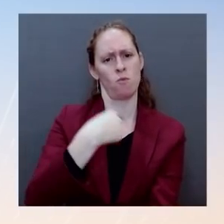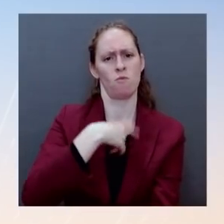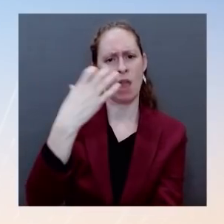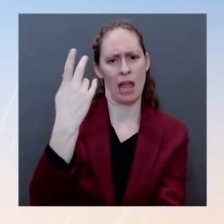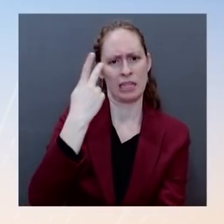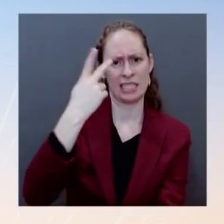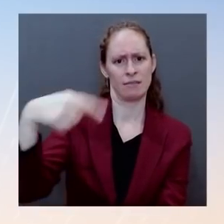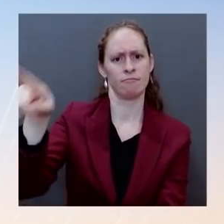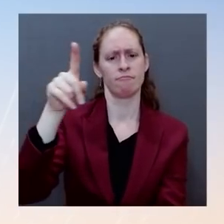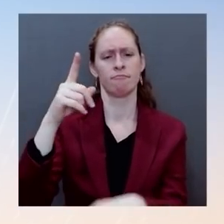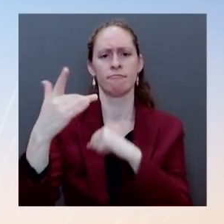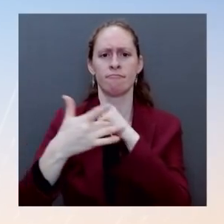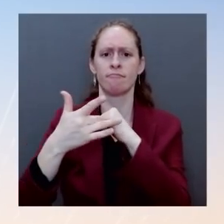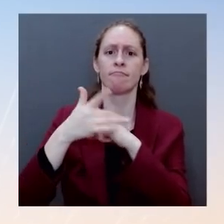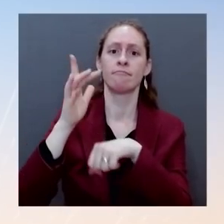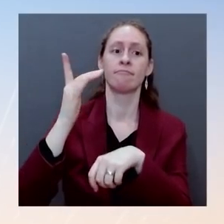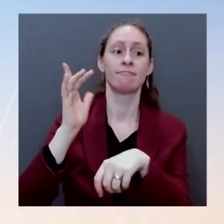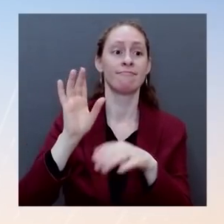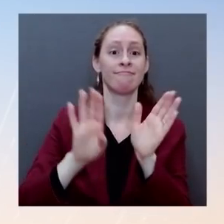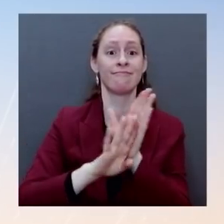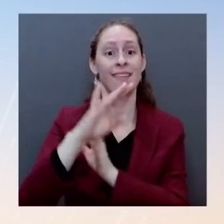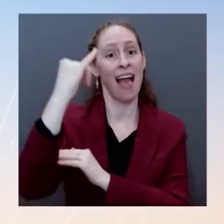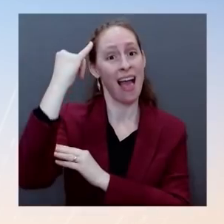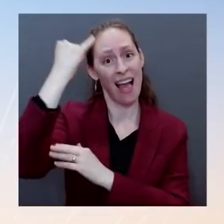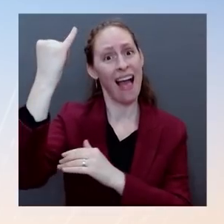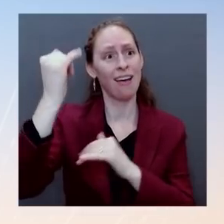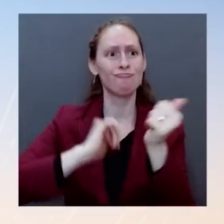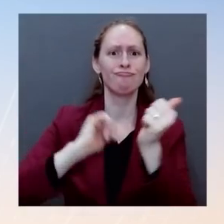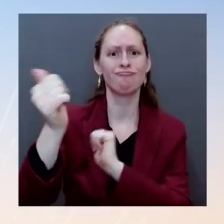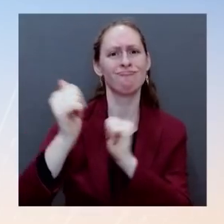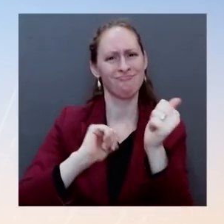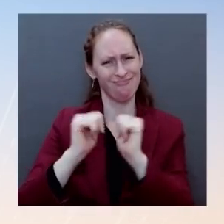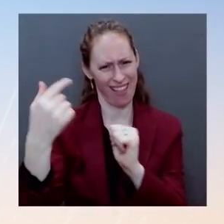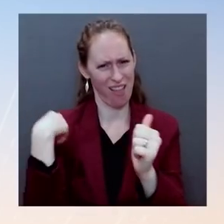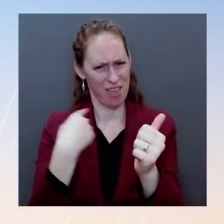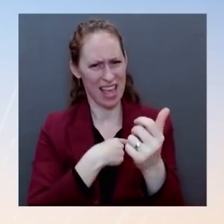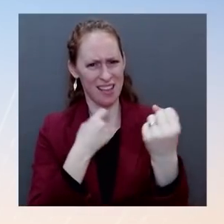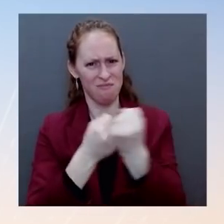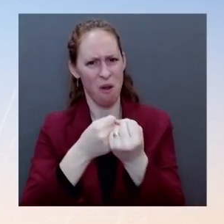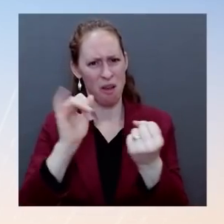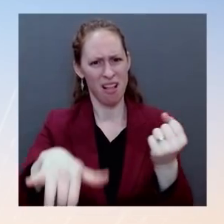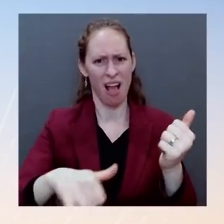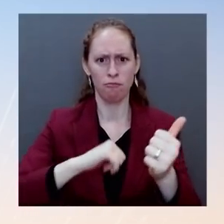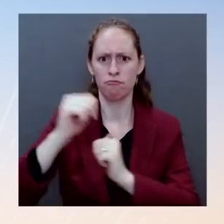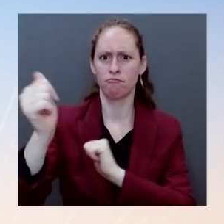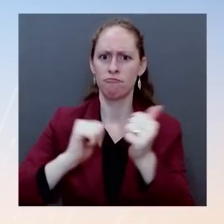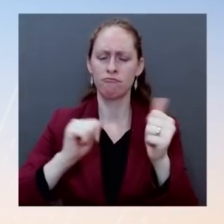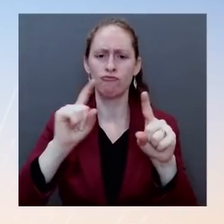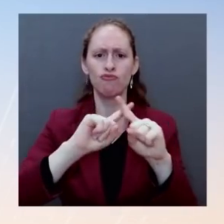That approach has been key to our innovation and success. And we've been clear and he's been clear: We need more competition in the tech industry.